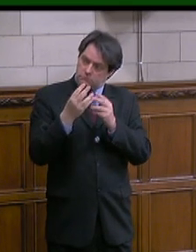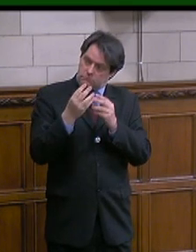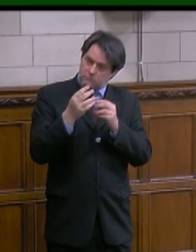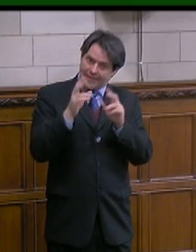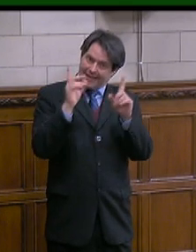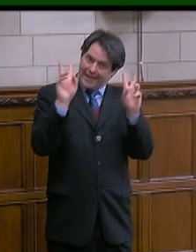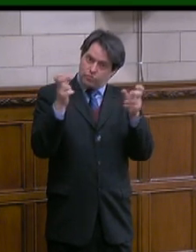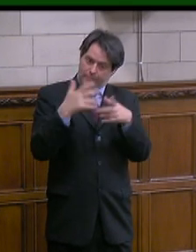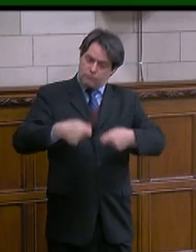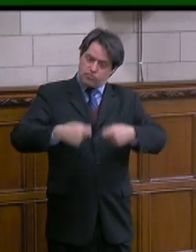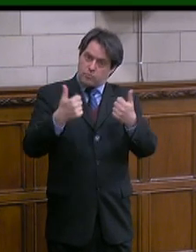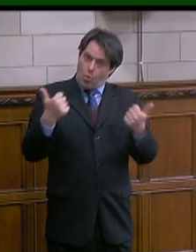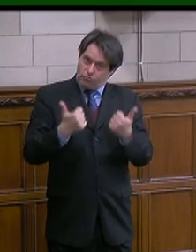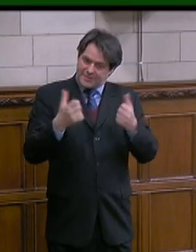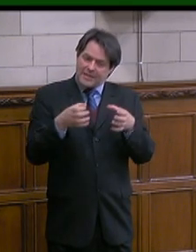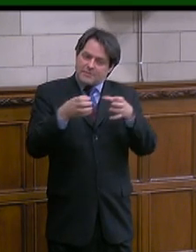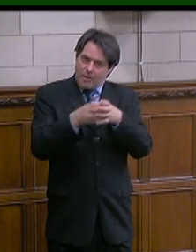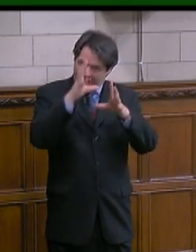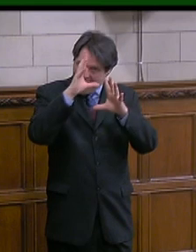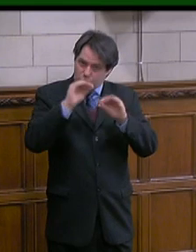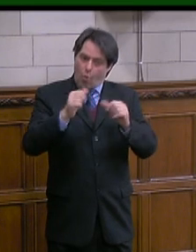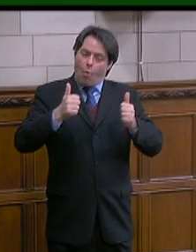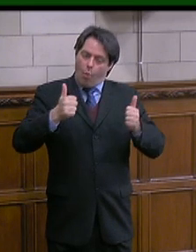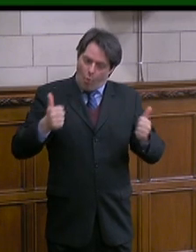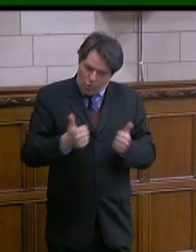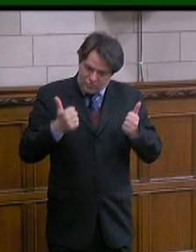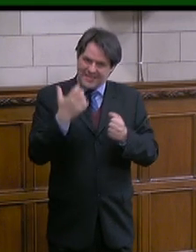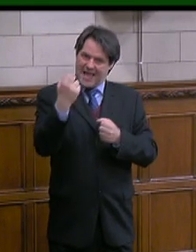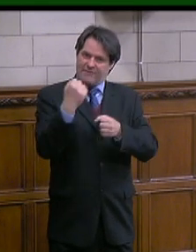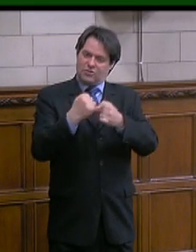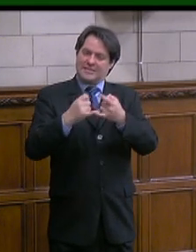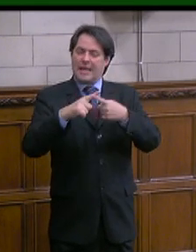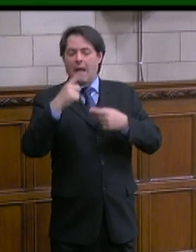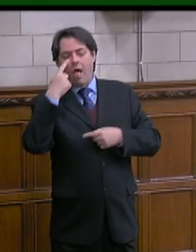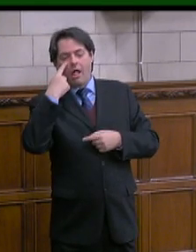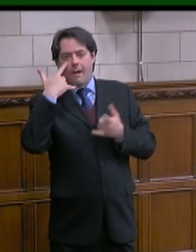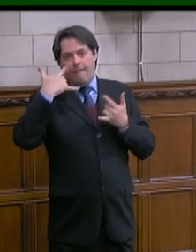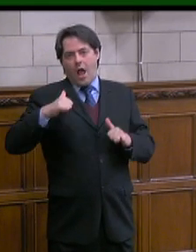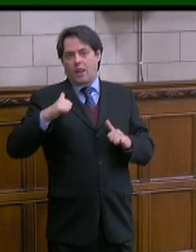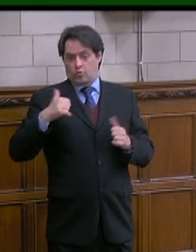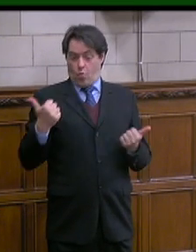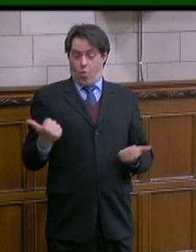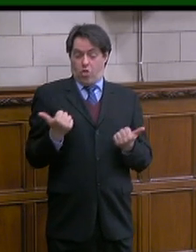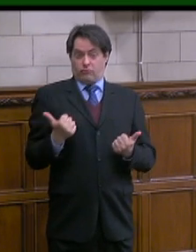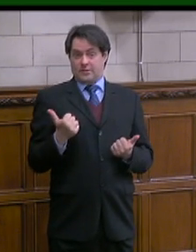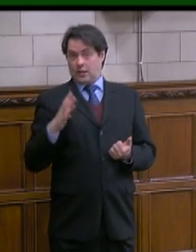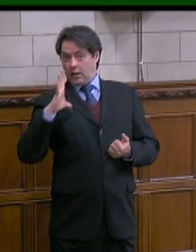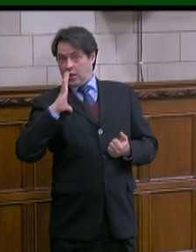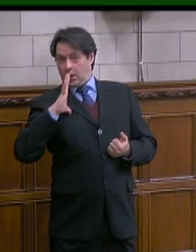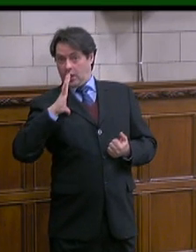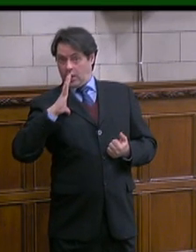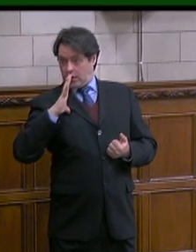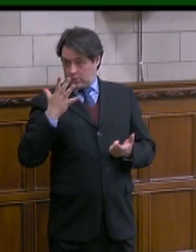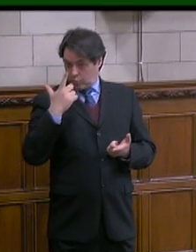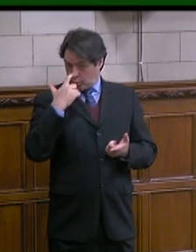is that the Department for Education has already piloted a BSL GCSE that is ready to go?